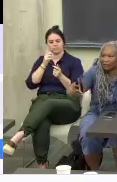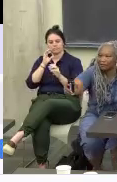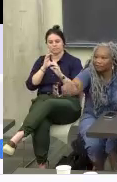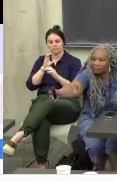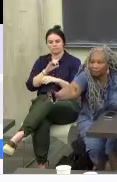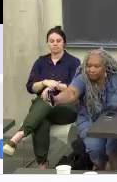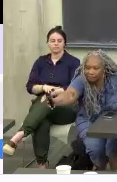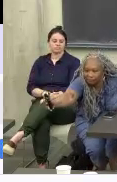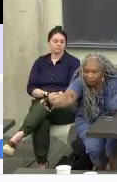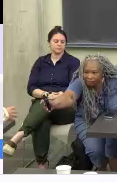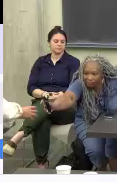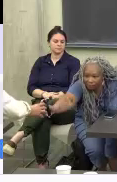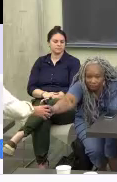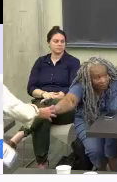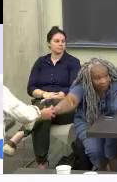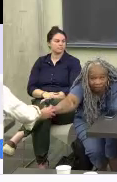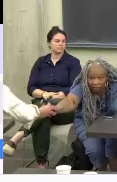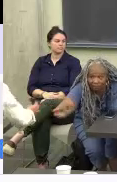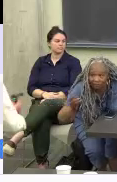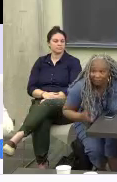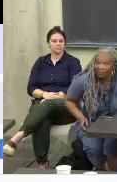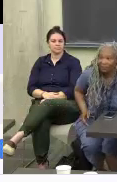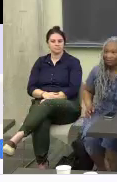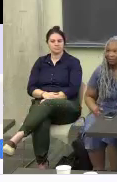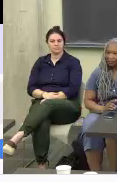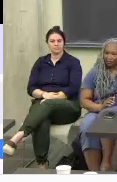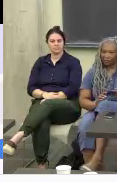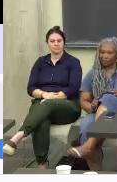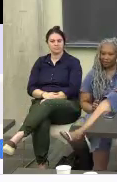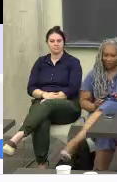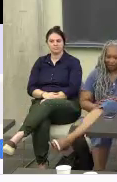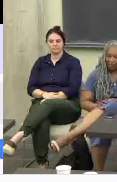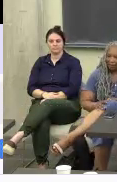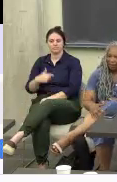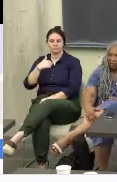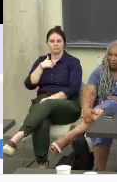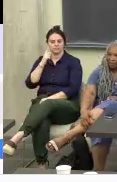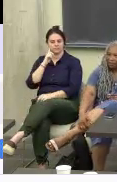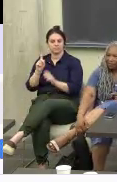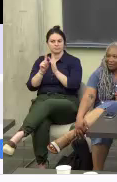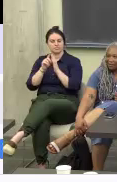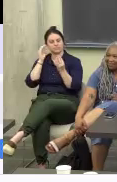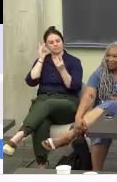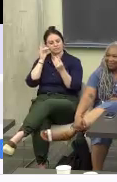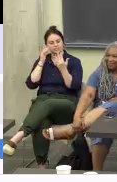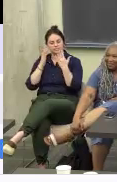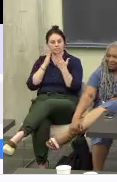looking at So I just have a thought. I don't know it might be a provocative or not, it's the